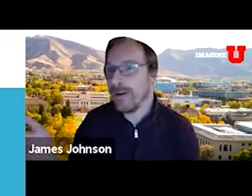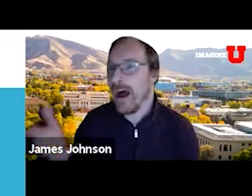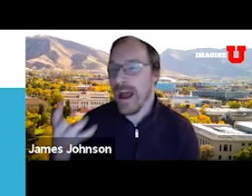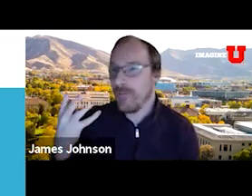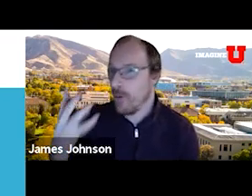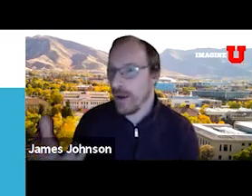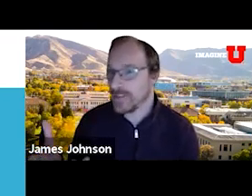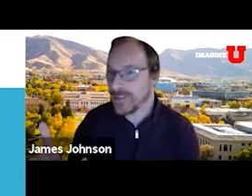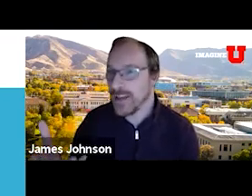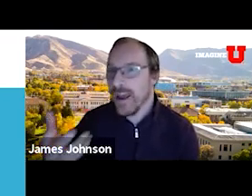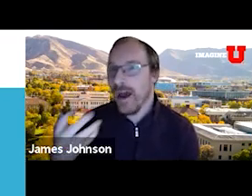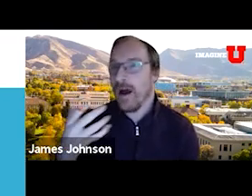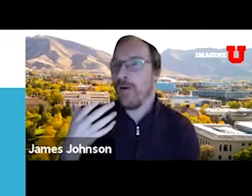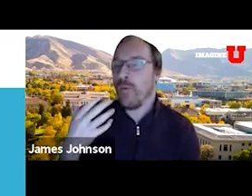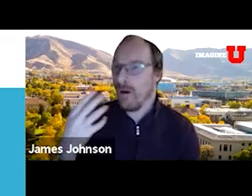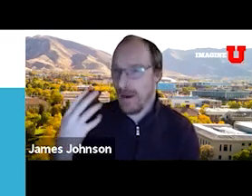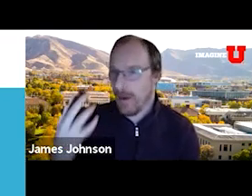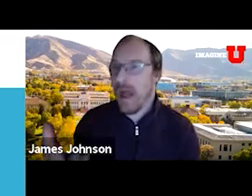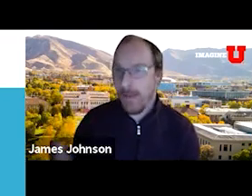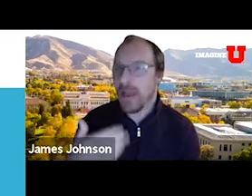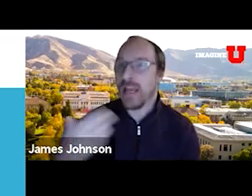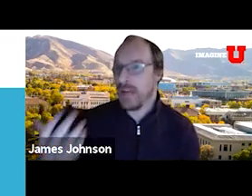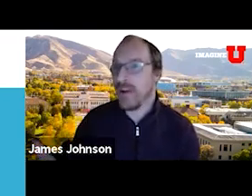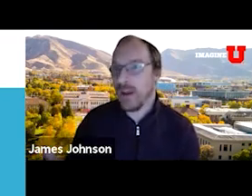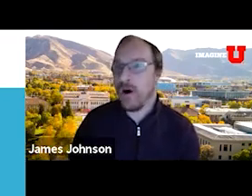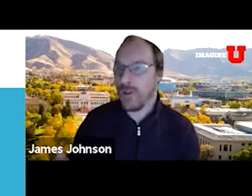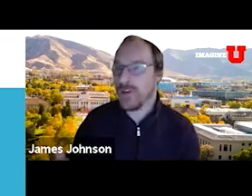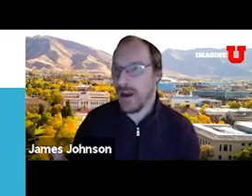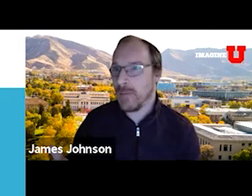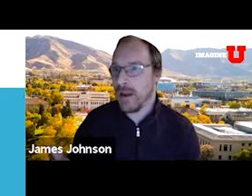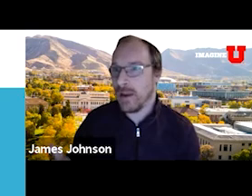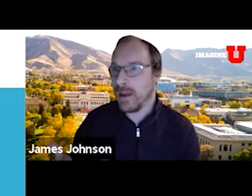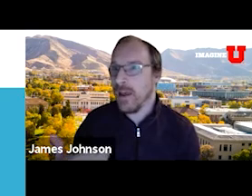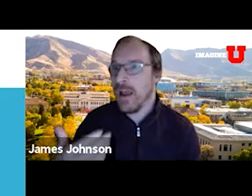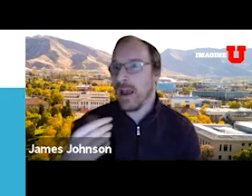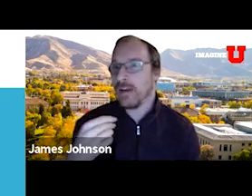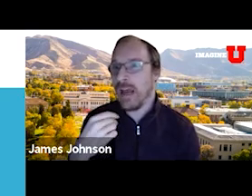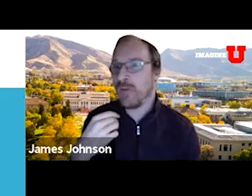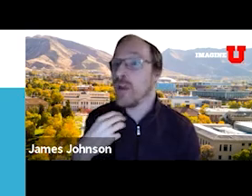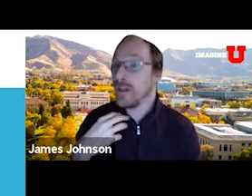I have a voice where I'm being an advocate all the time and really,